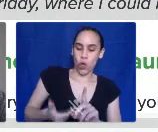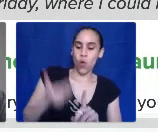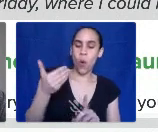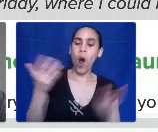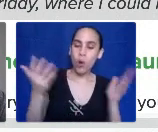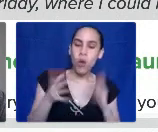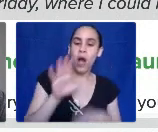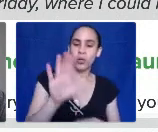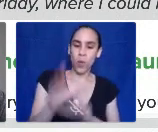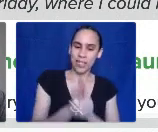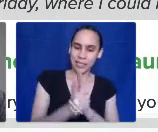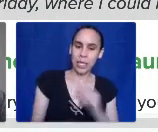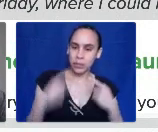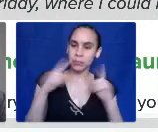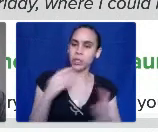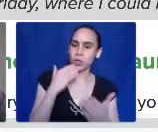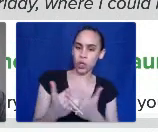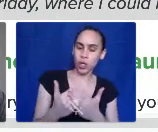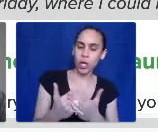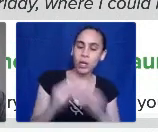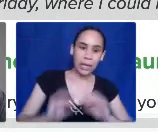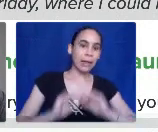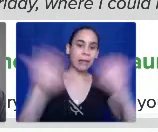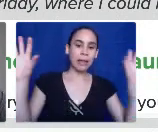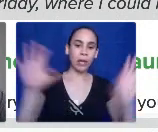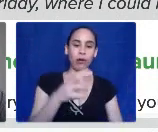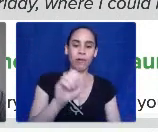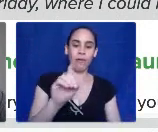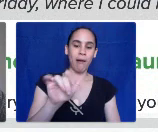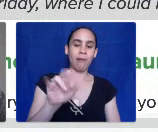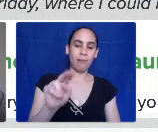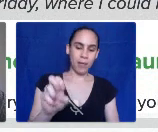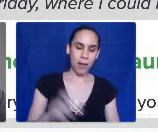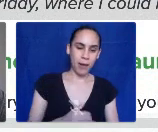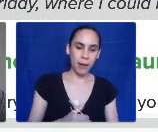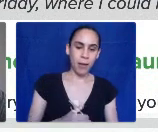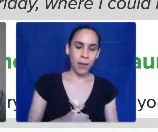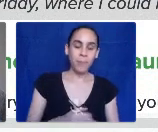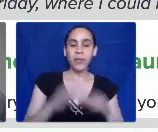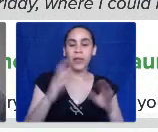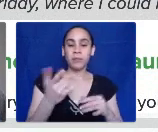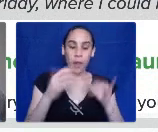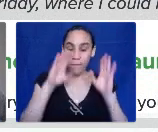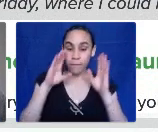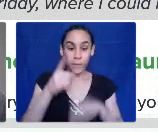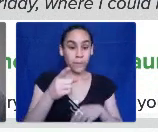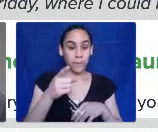in the headline right um award-winning designer focused on uh consumer apps wow really fantastic